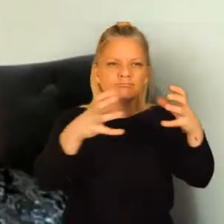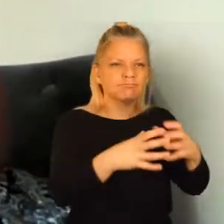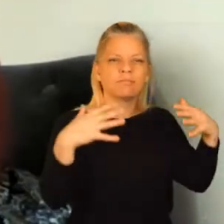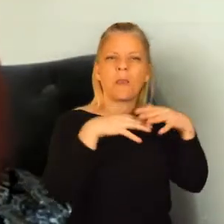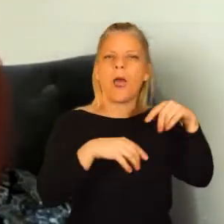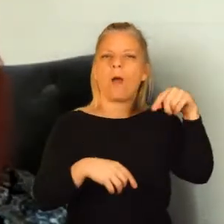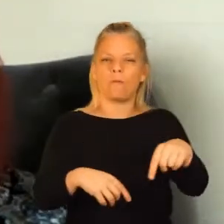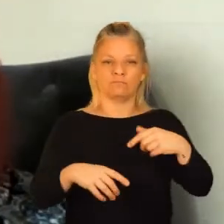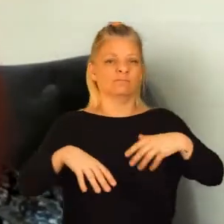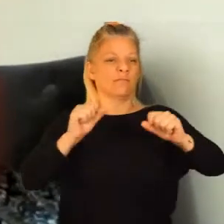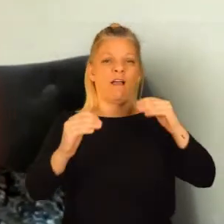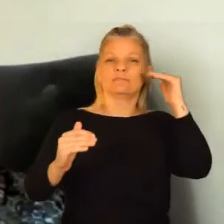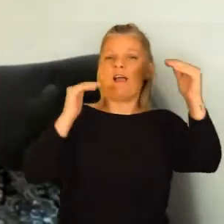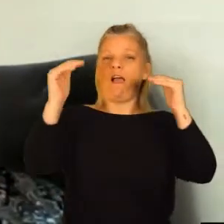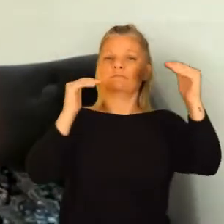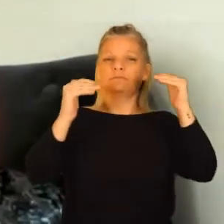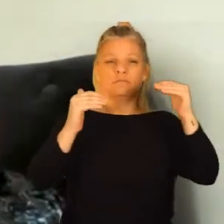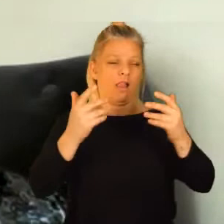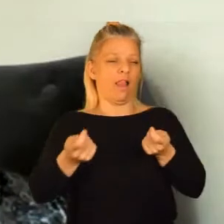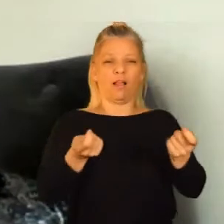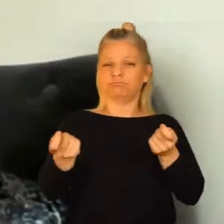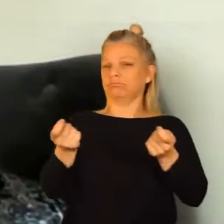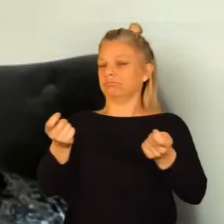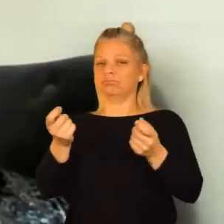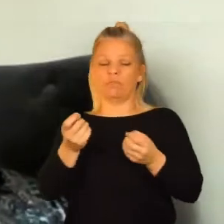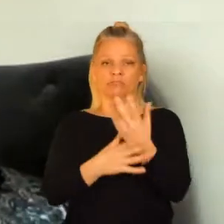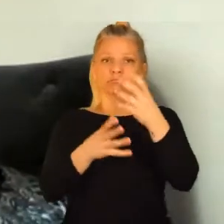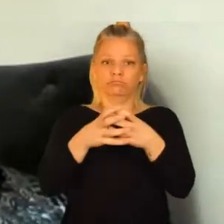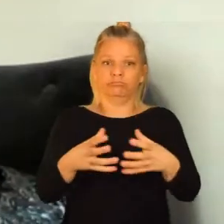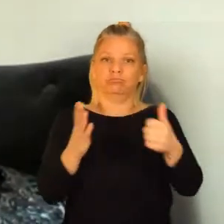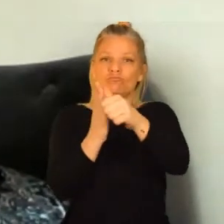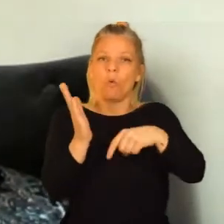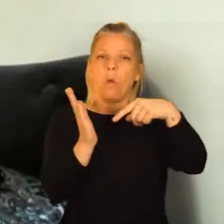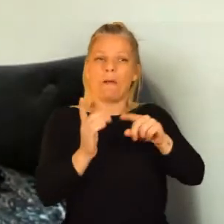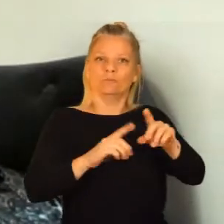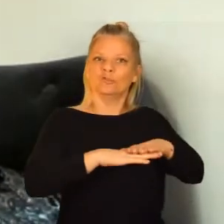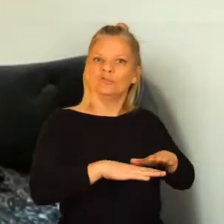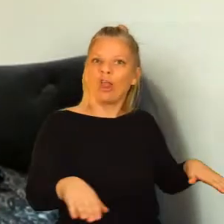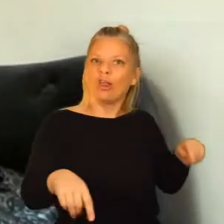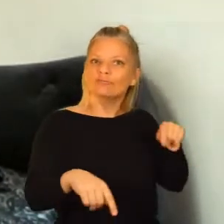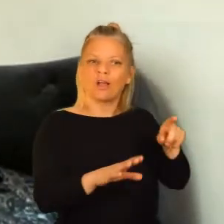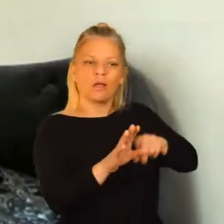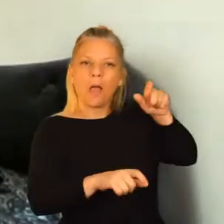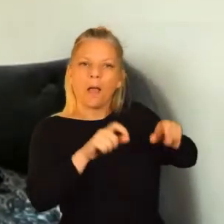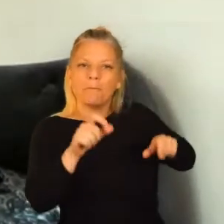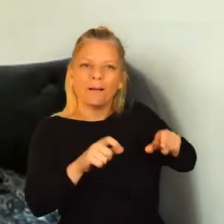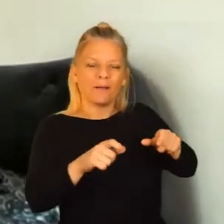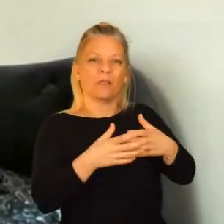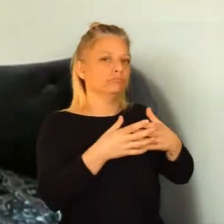to develop a peer support network and we started off with adults but then developed a project with